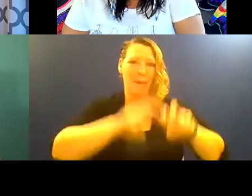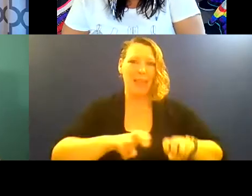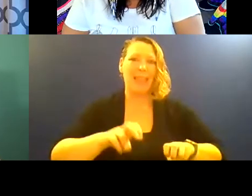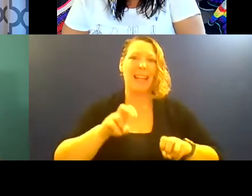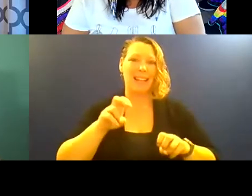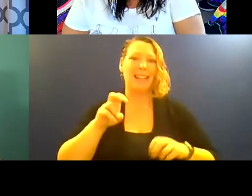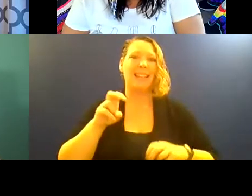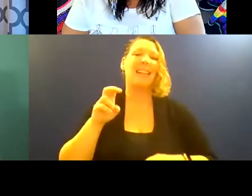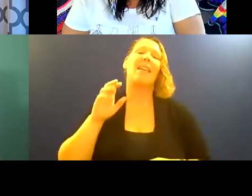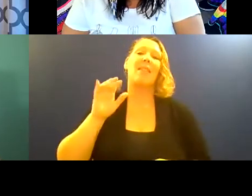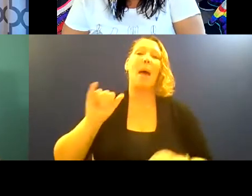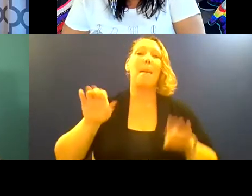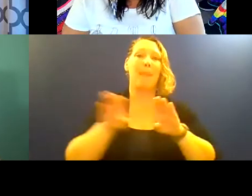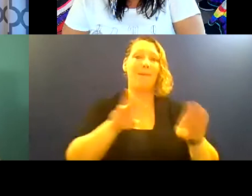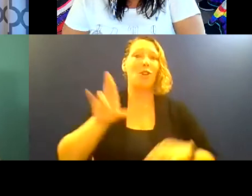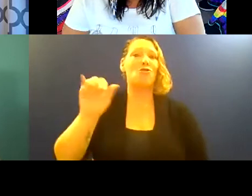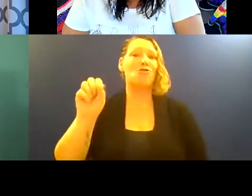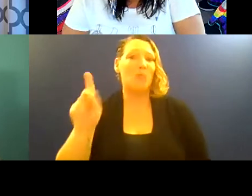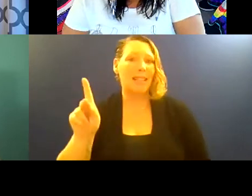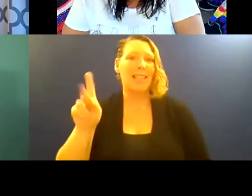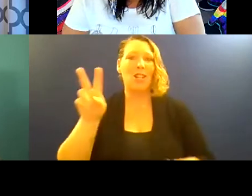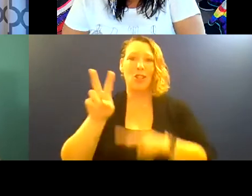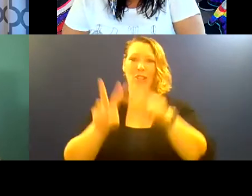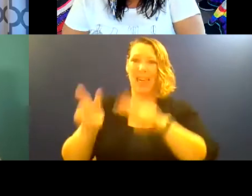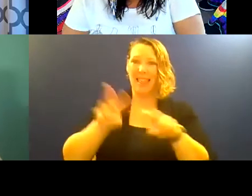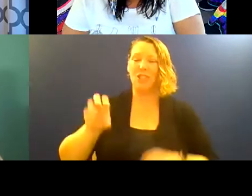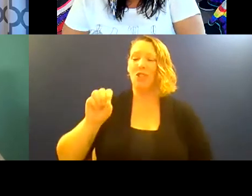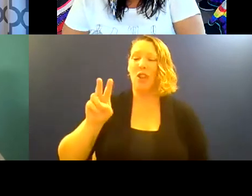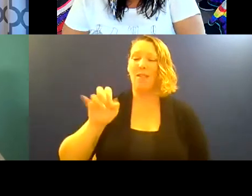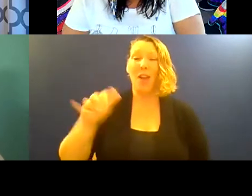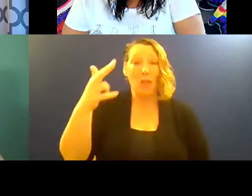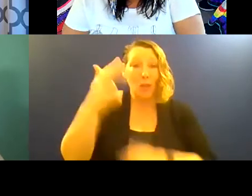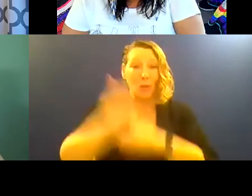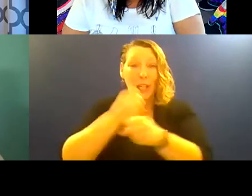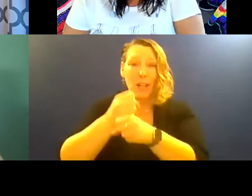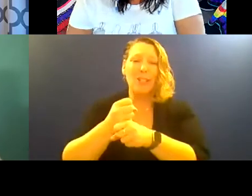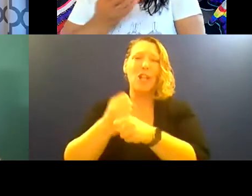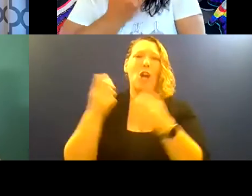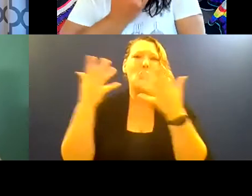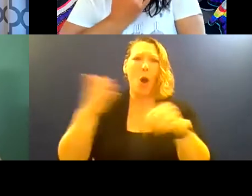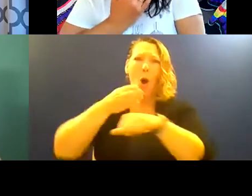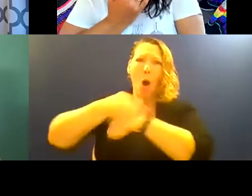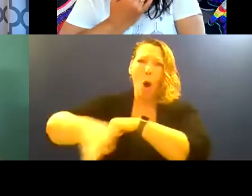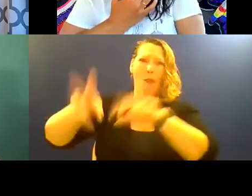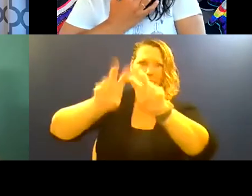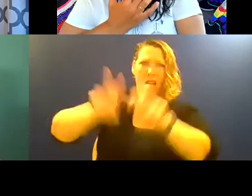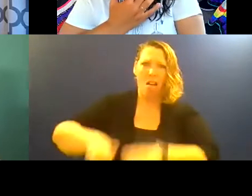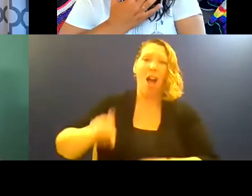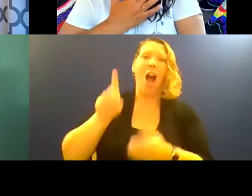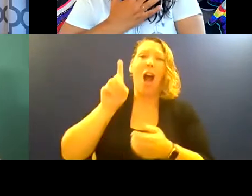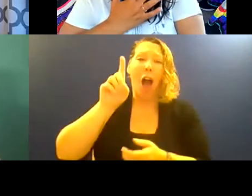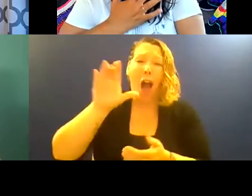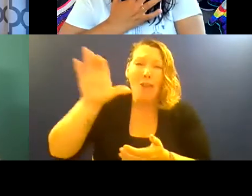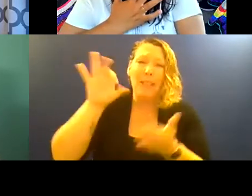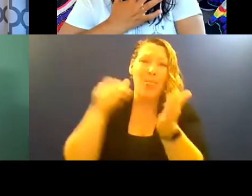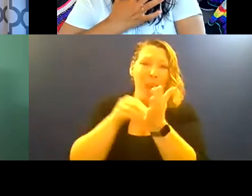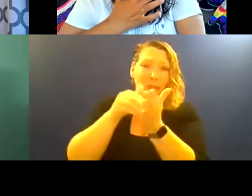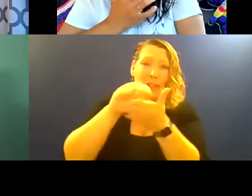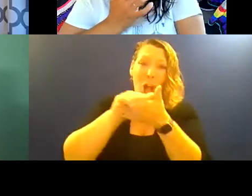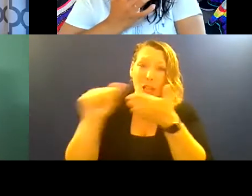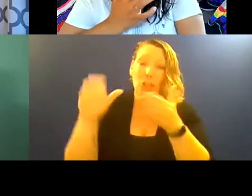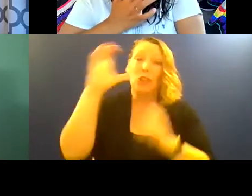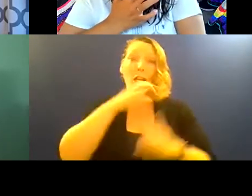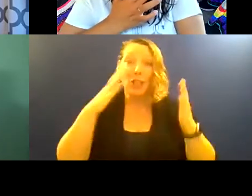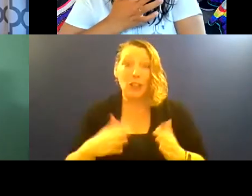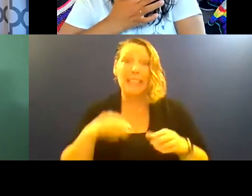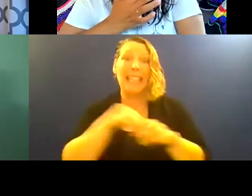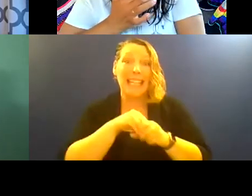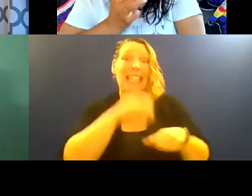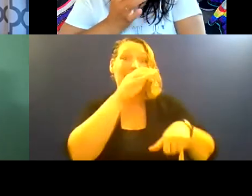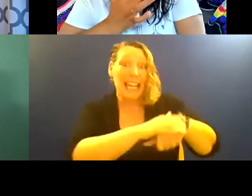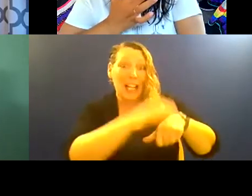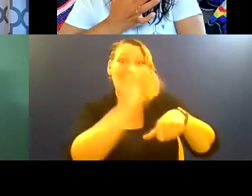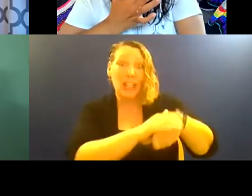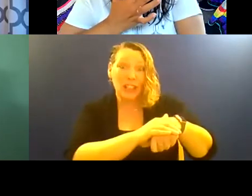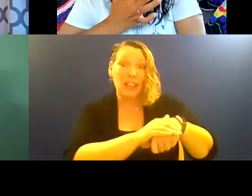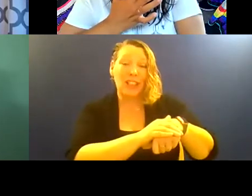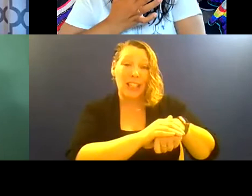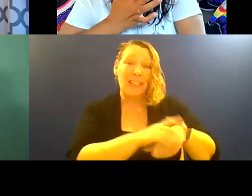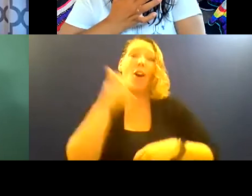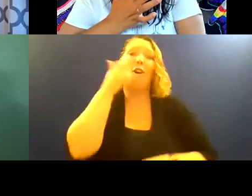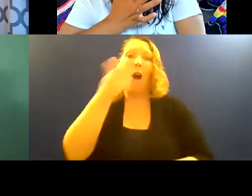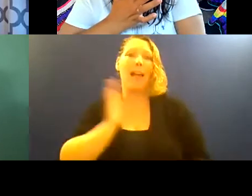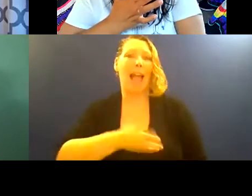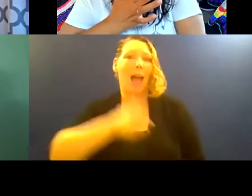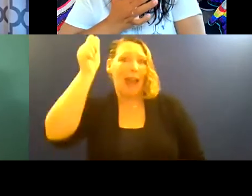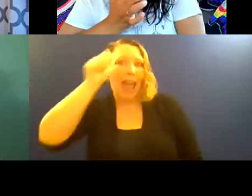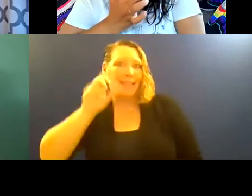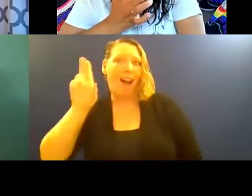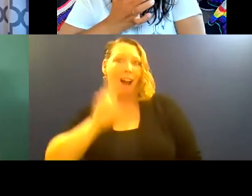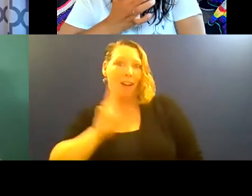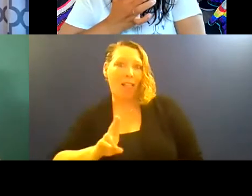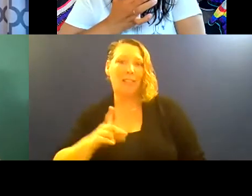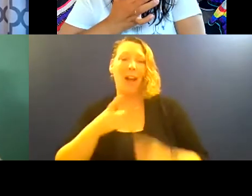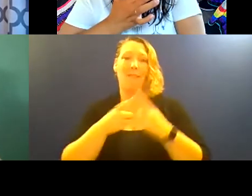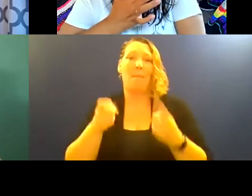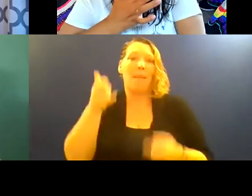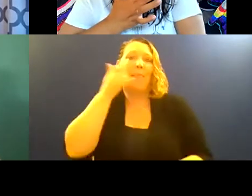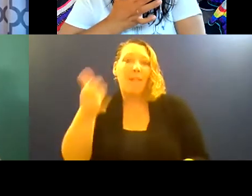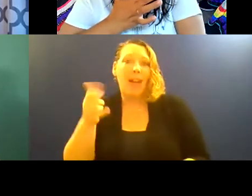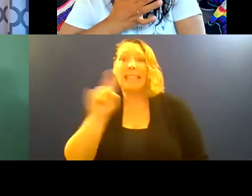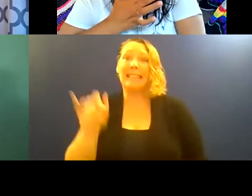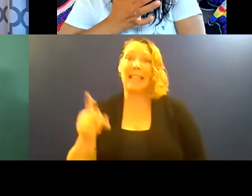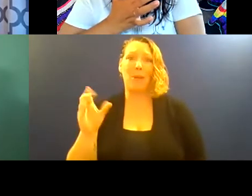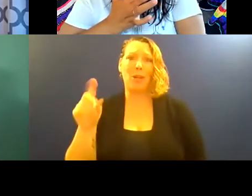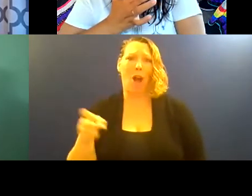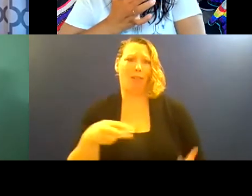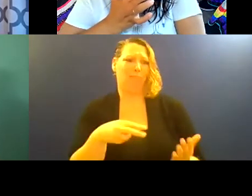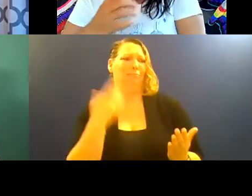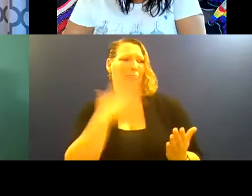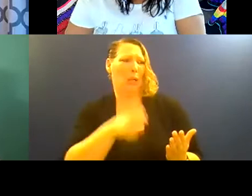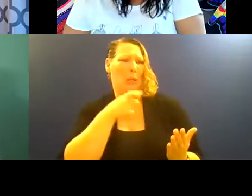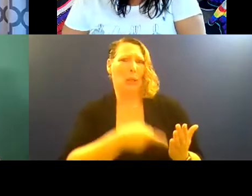with the BRFSS, the Behavioral Risk Factors Surveillance Survey, three years of intentionally over sampling, hundreds of thousands of dollars, strangers in English calling our aunties and our uncles from landlines, from zip codes they don't recognize, asking them